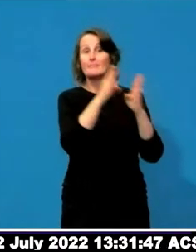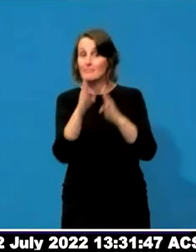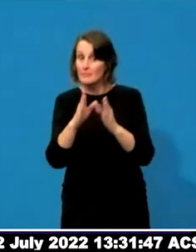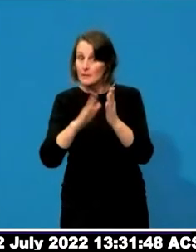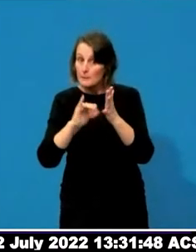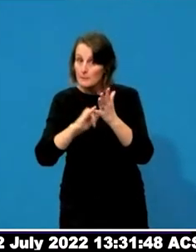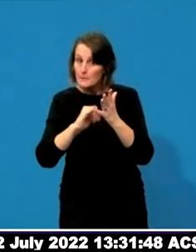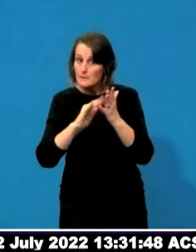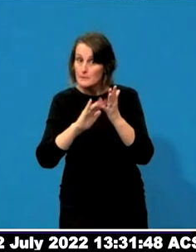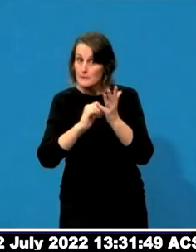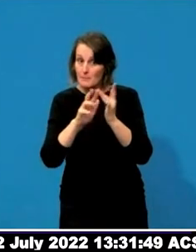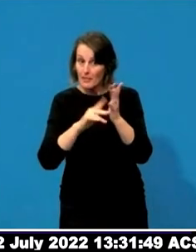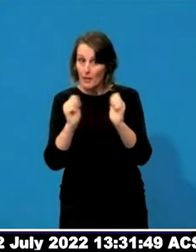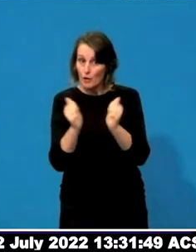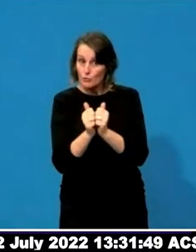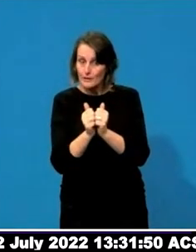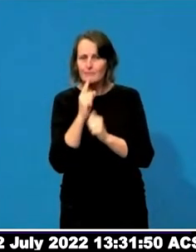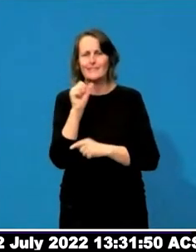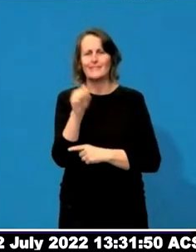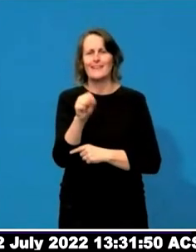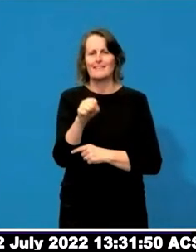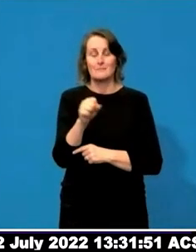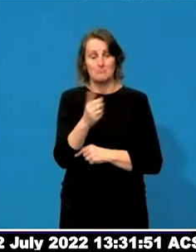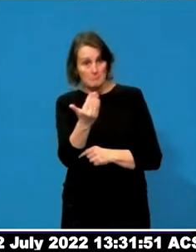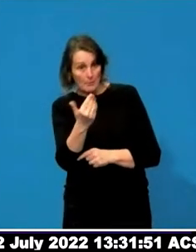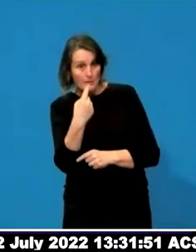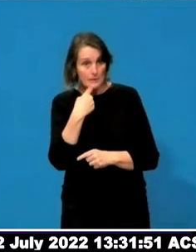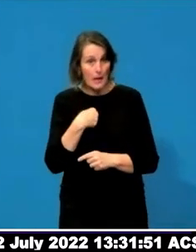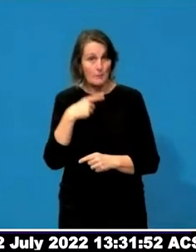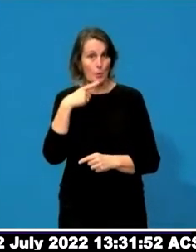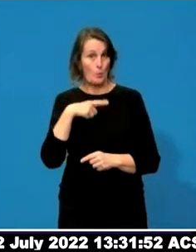Yes. MS McMAHON: Did you want to add anything as to why supporting whole family